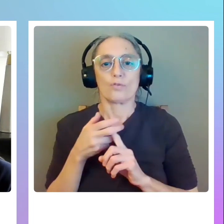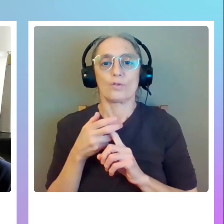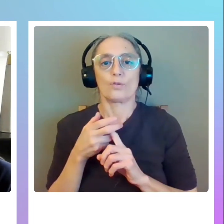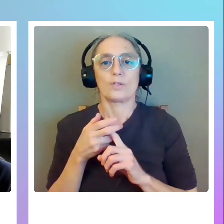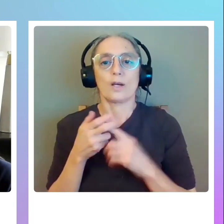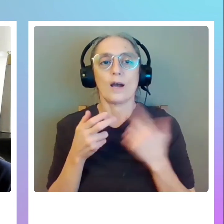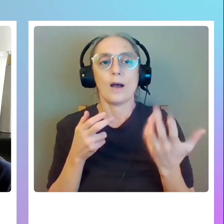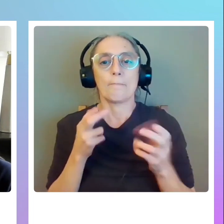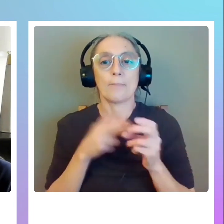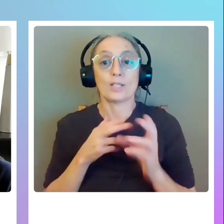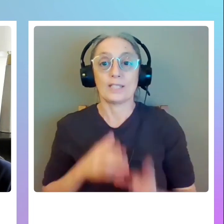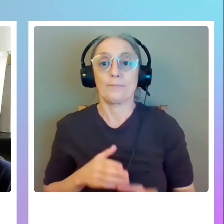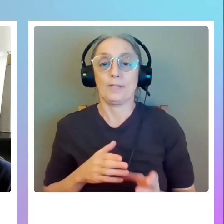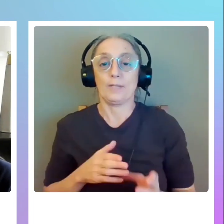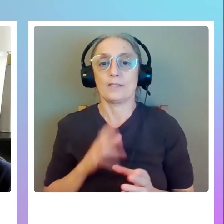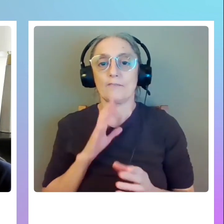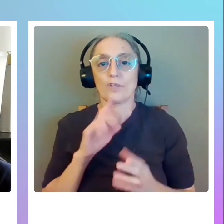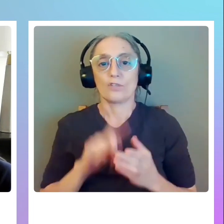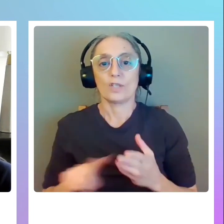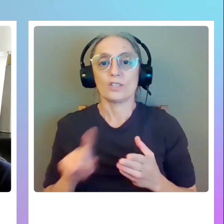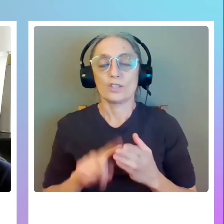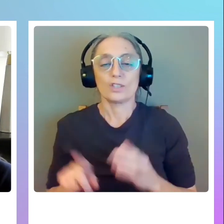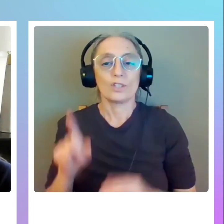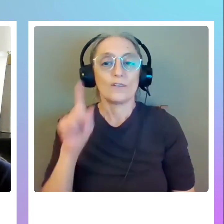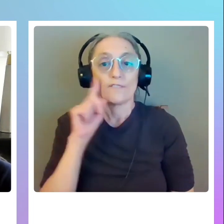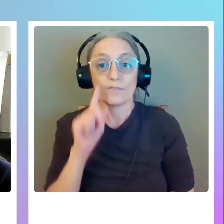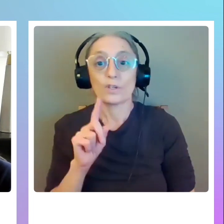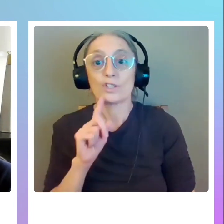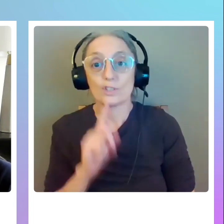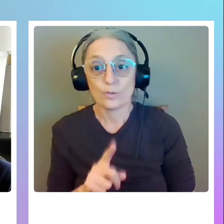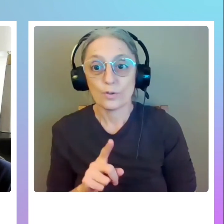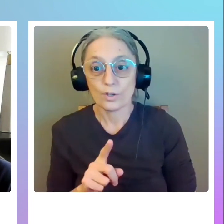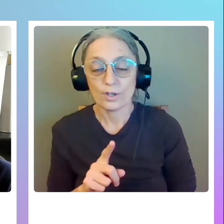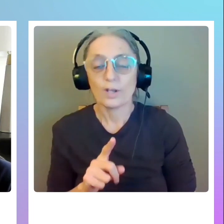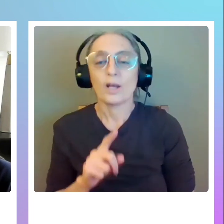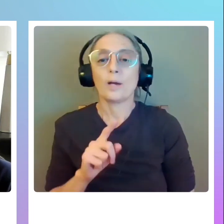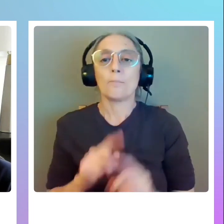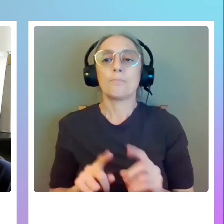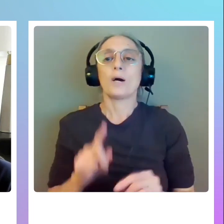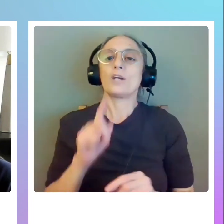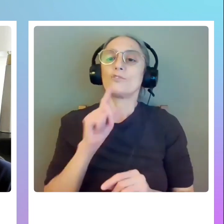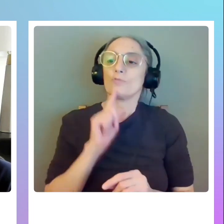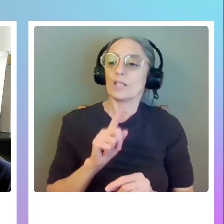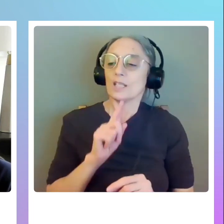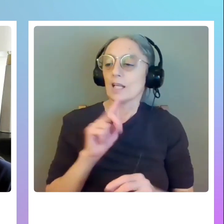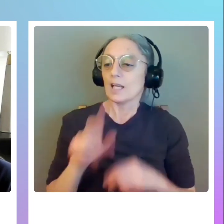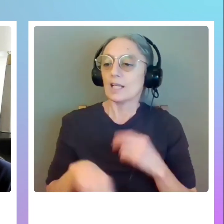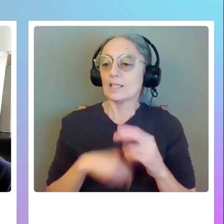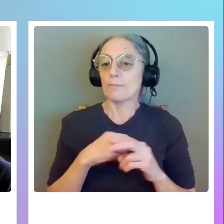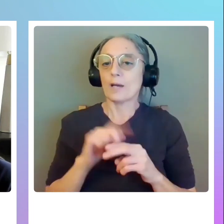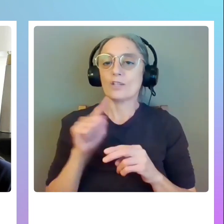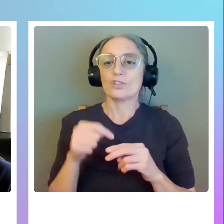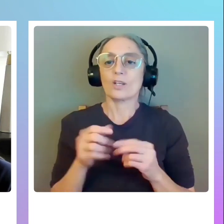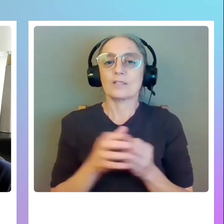for your research, for sure but really it's about just expanding your network